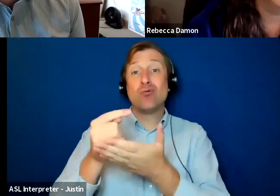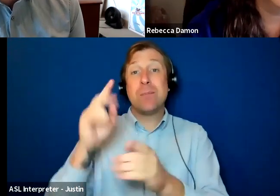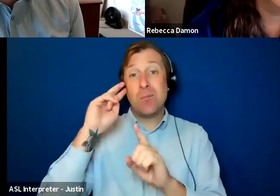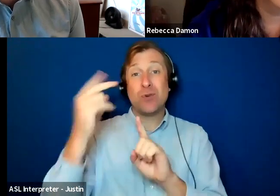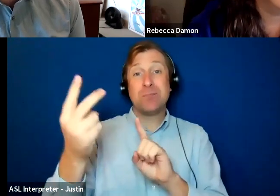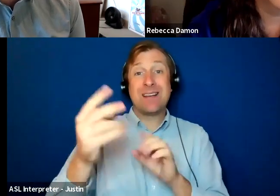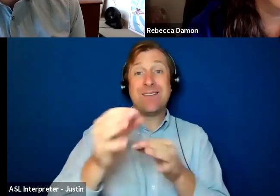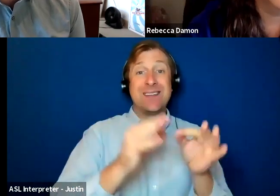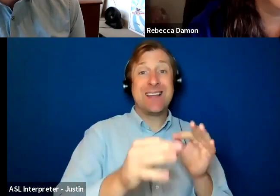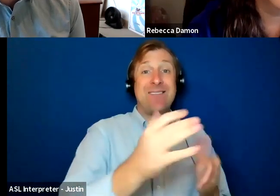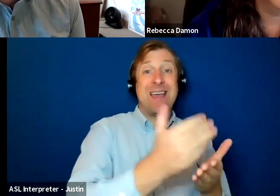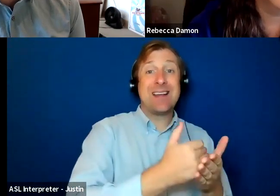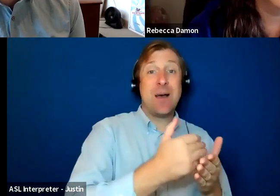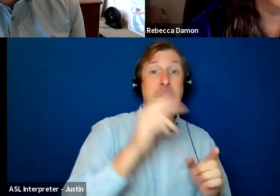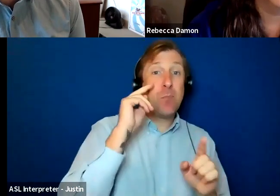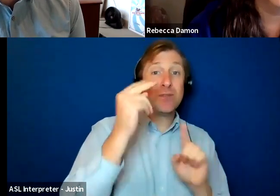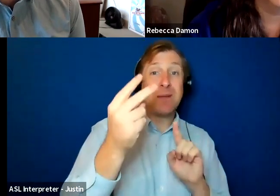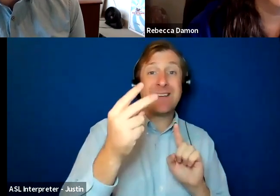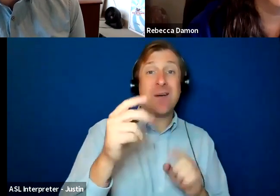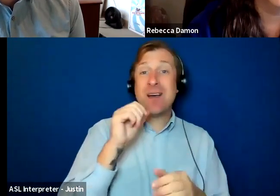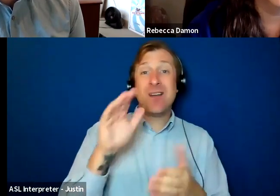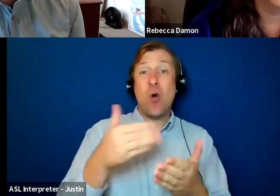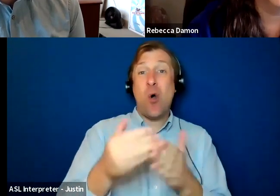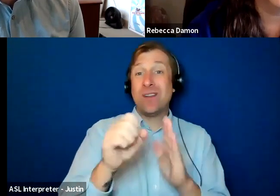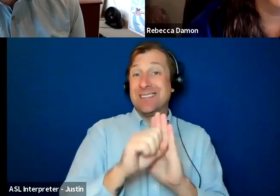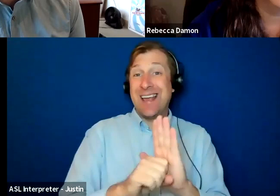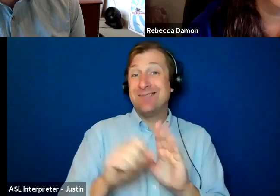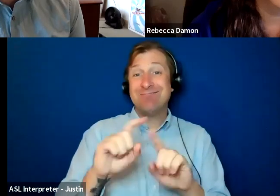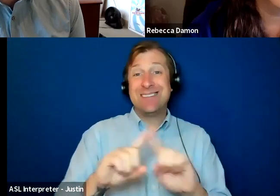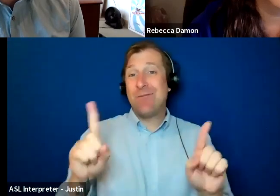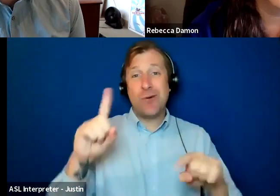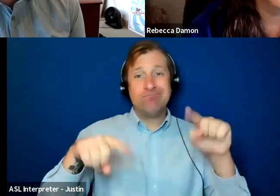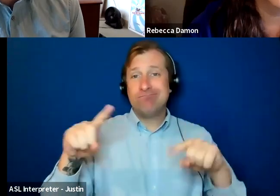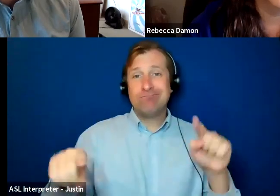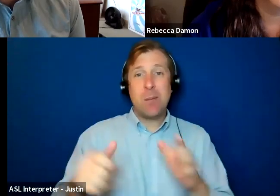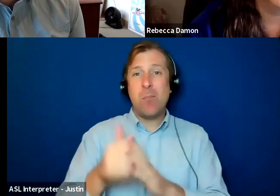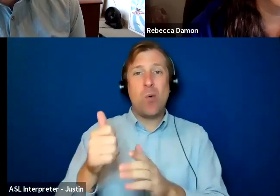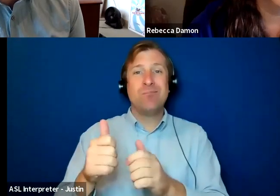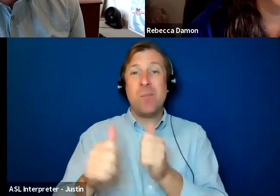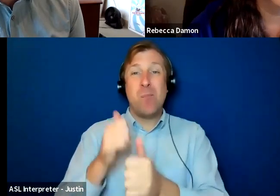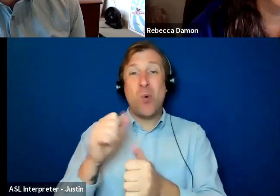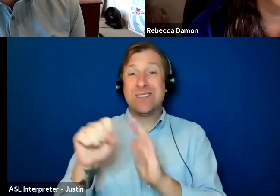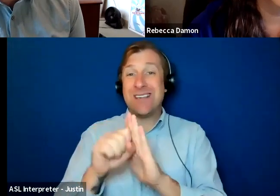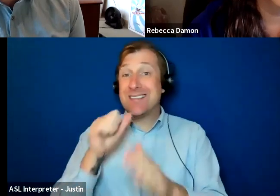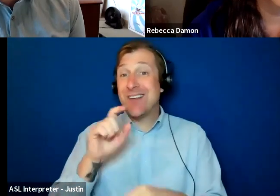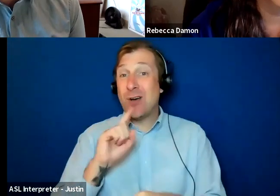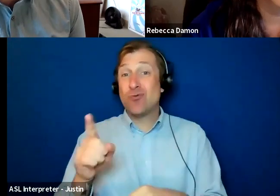That is not true in every state. And in fact, it's not true in most states. And so that is a question of state law. The sick leave provisions in this agreement,